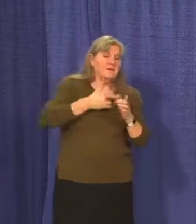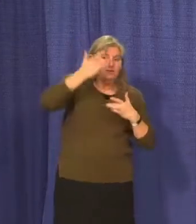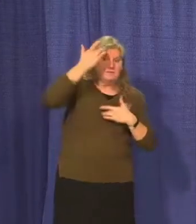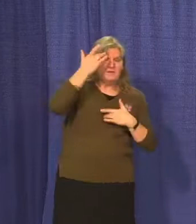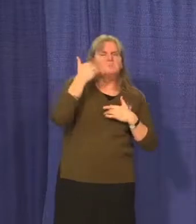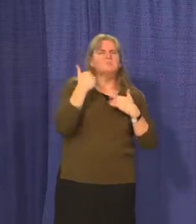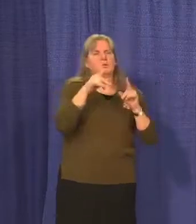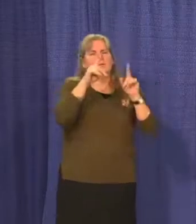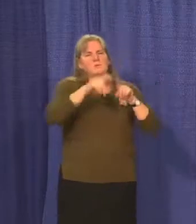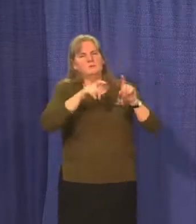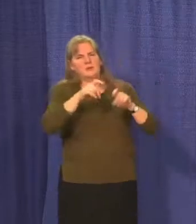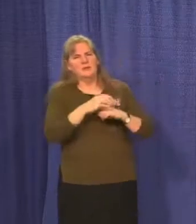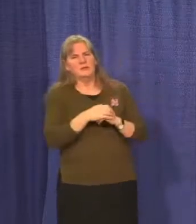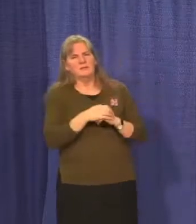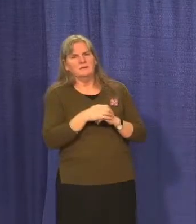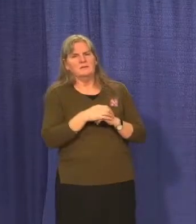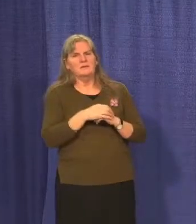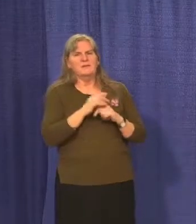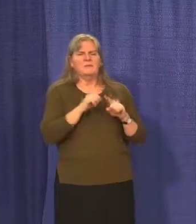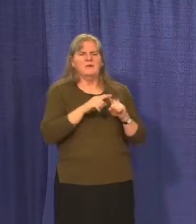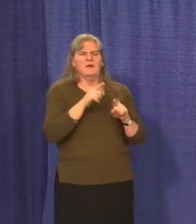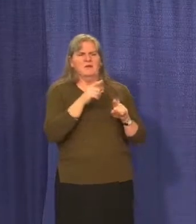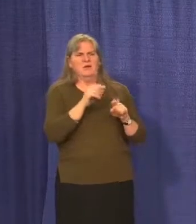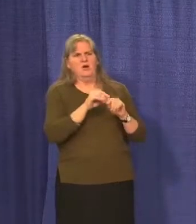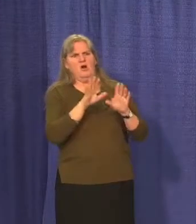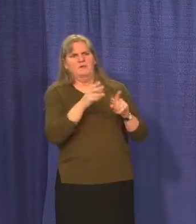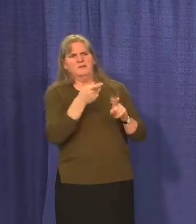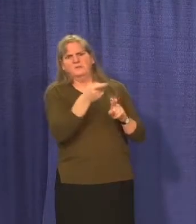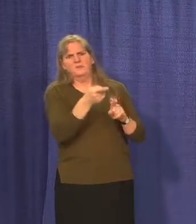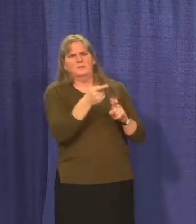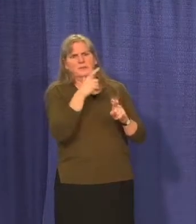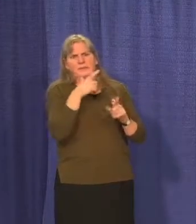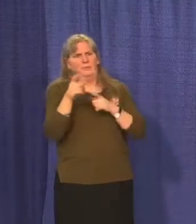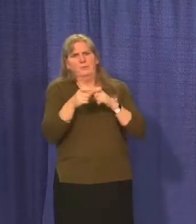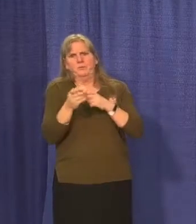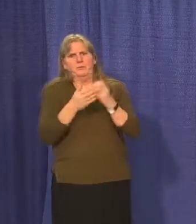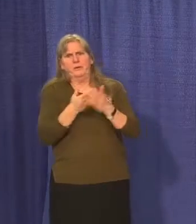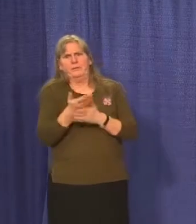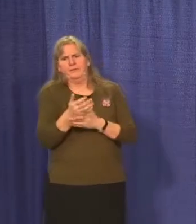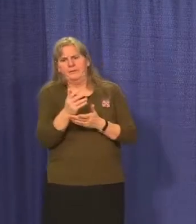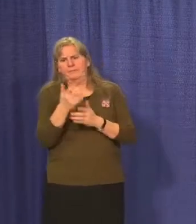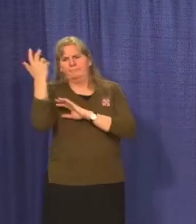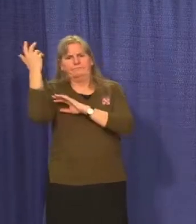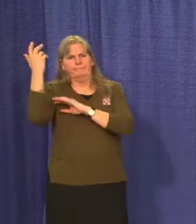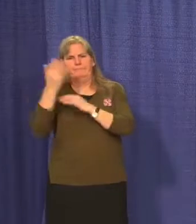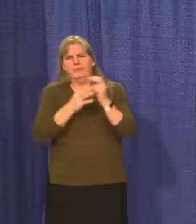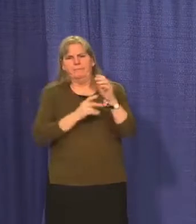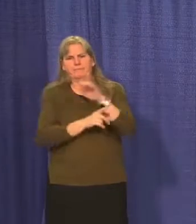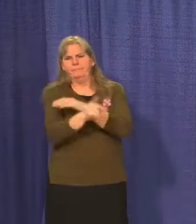testing. And as obvious, there was no control over what these people did anyway.